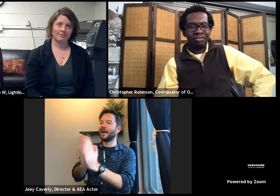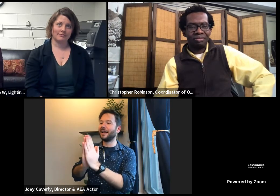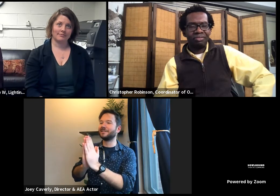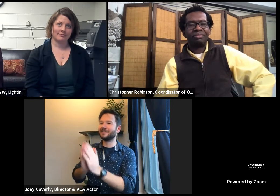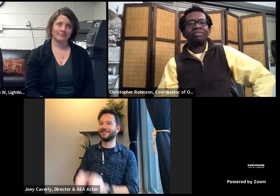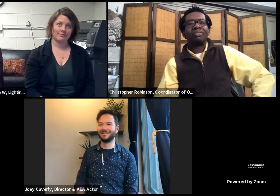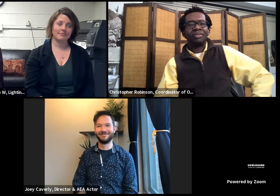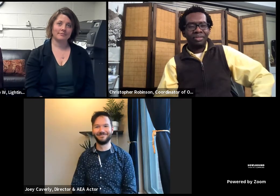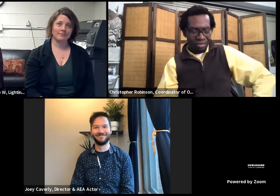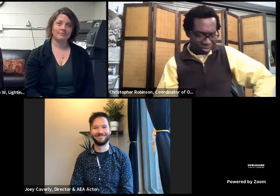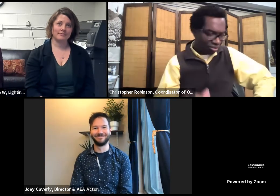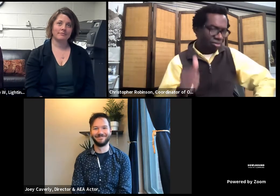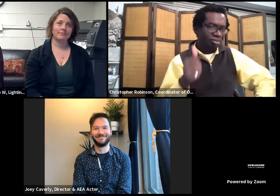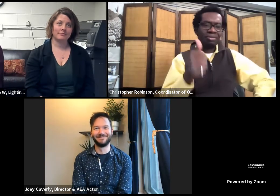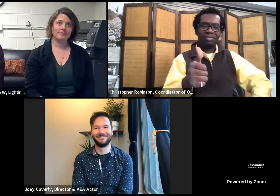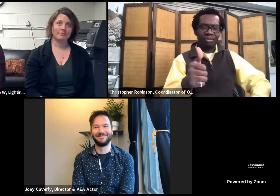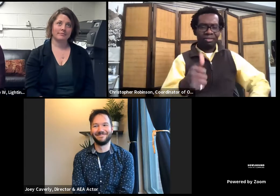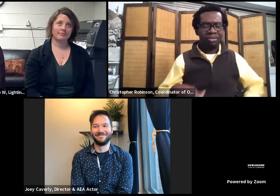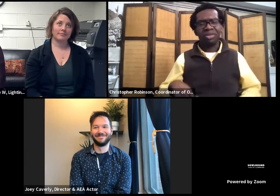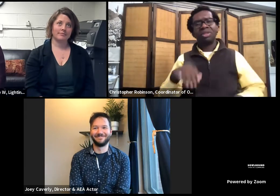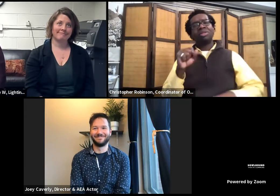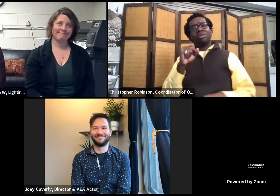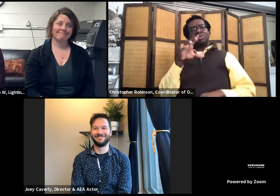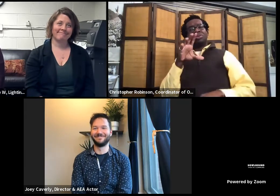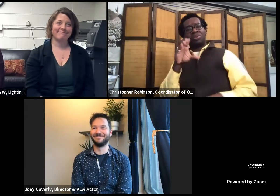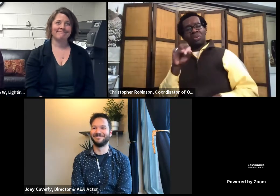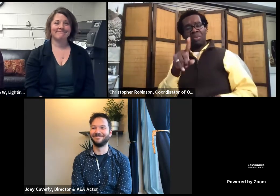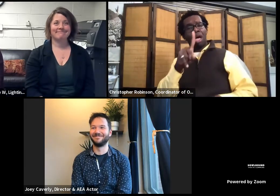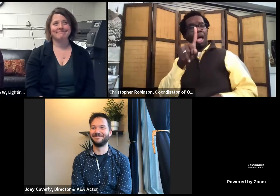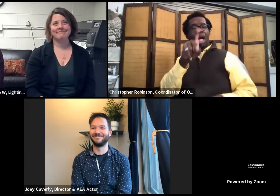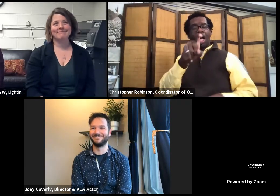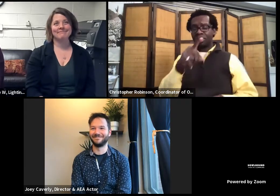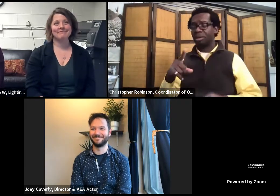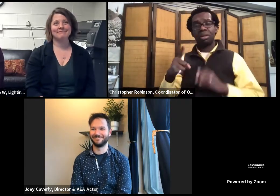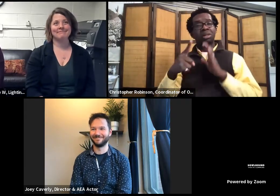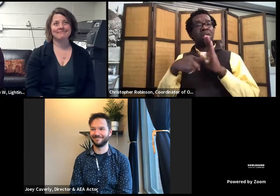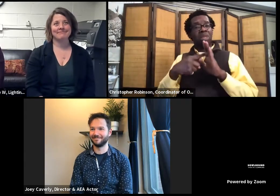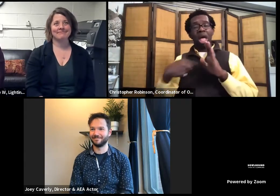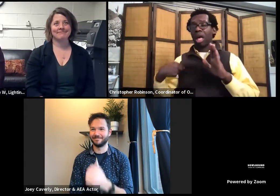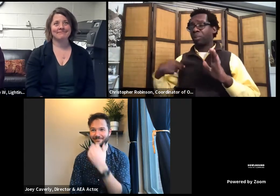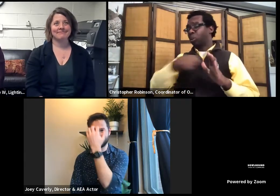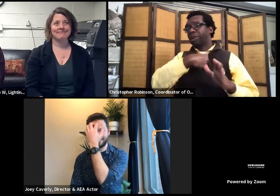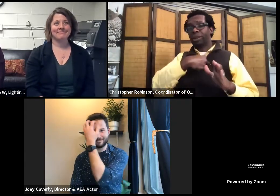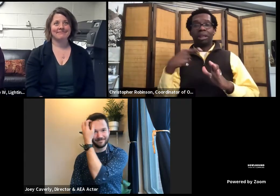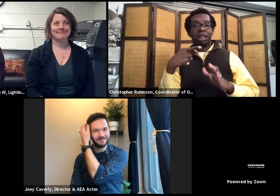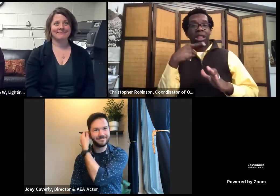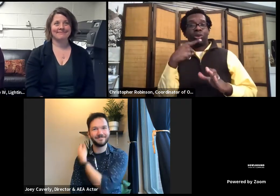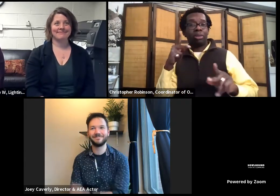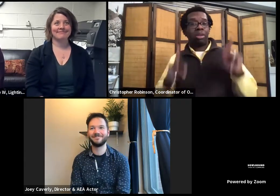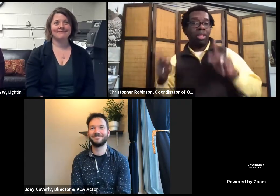it's very simple, you just ask. Great, so I think we should,